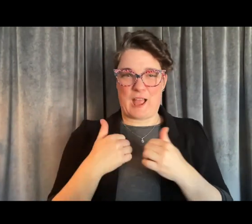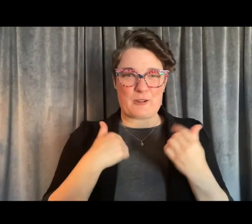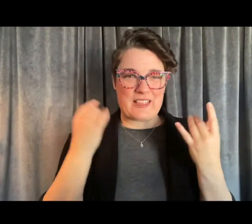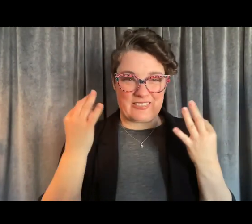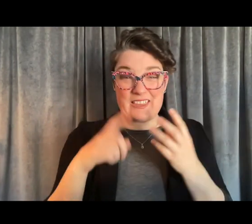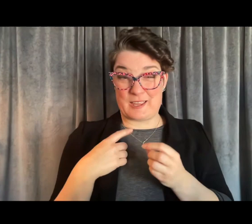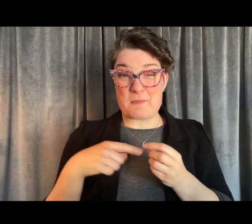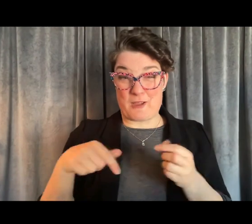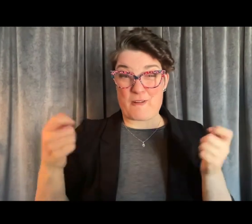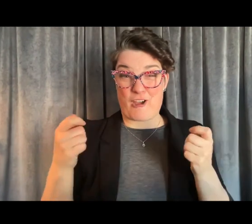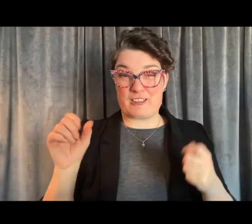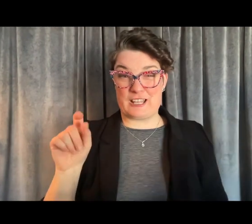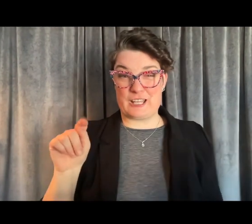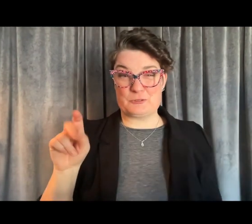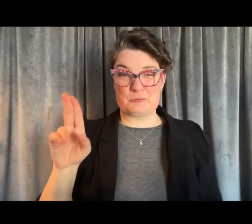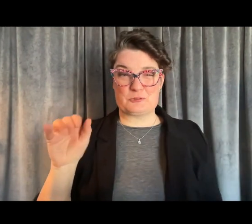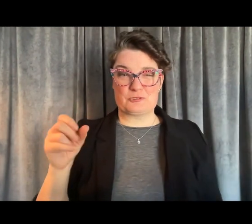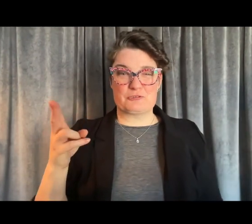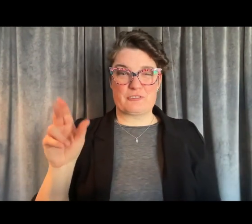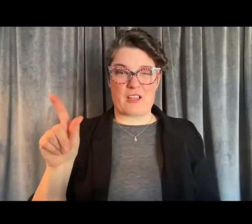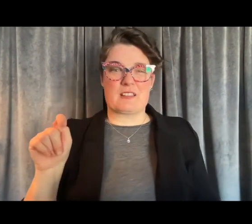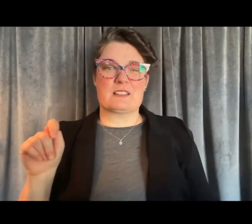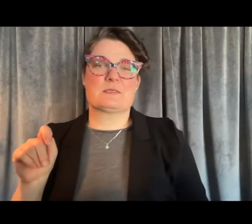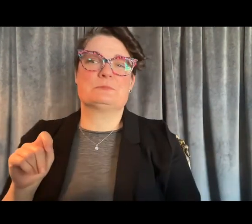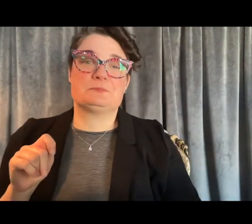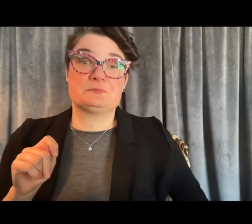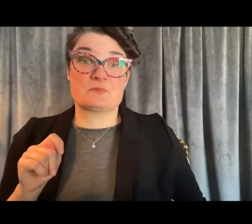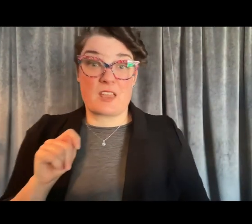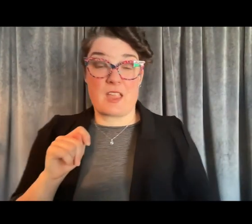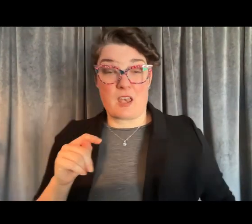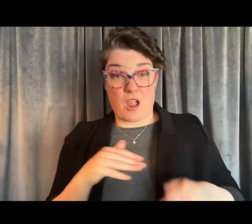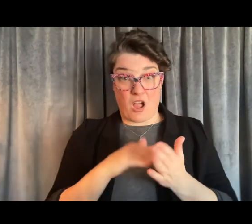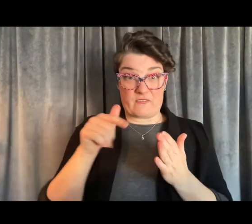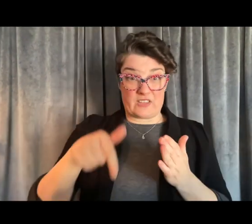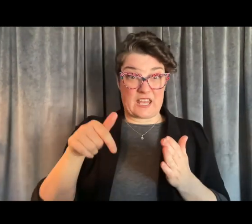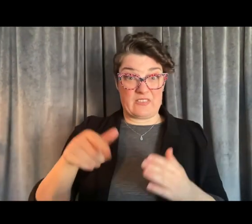And in this podcast a lot of what we talk about are actually cross-cultural